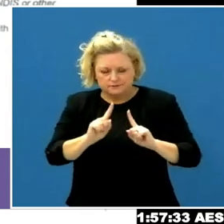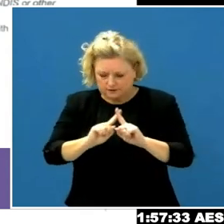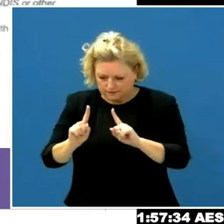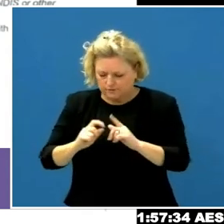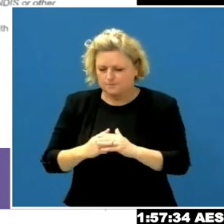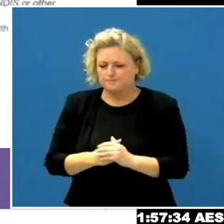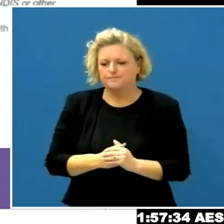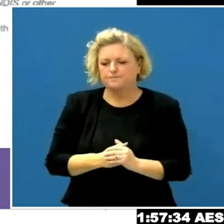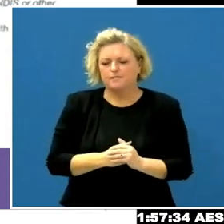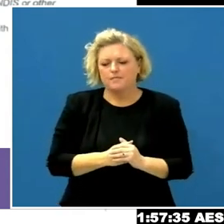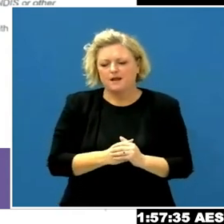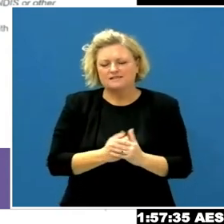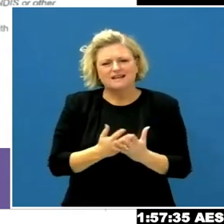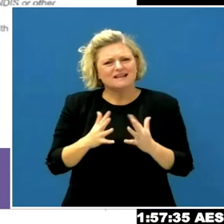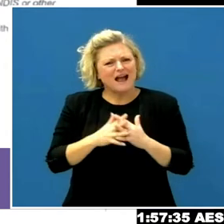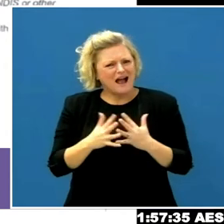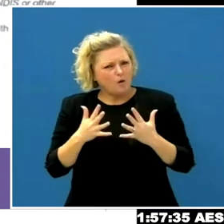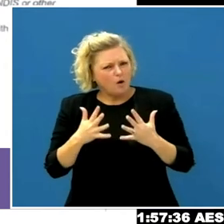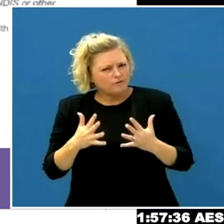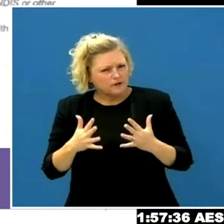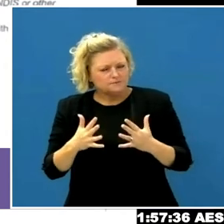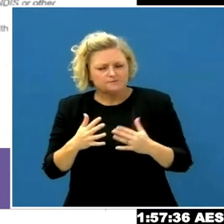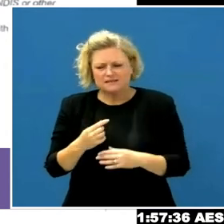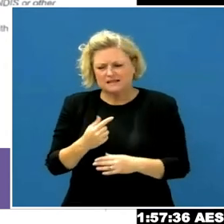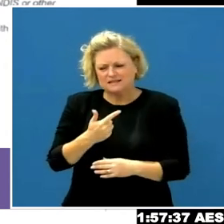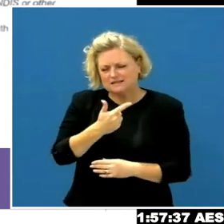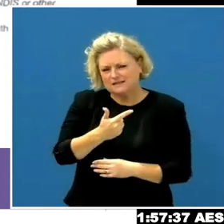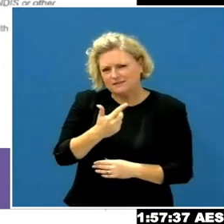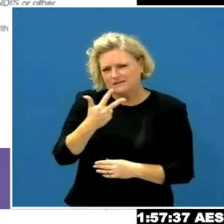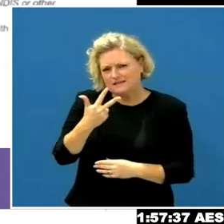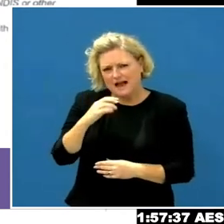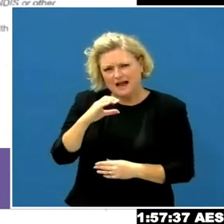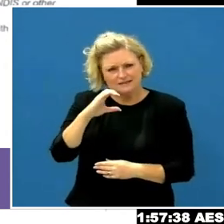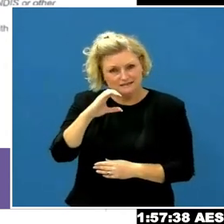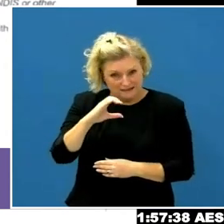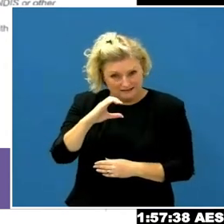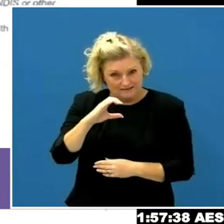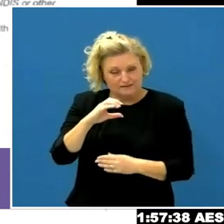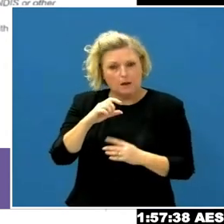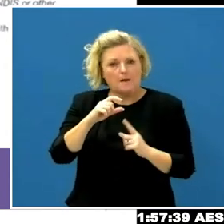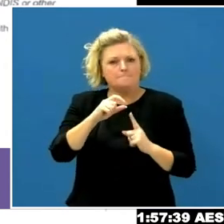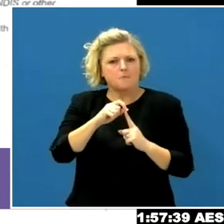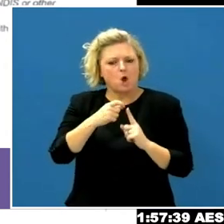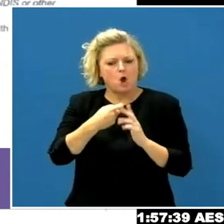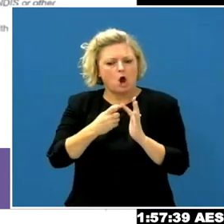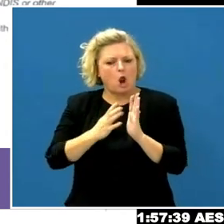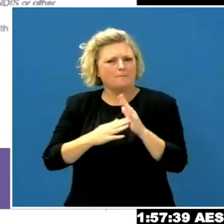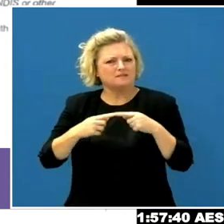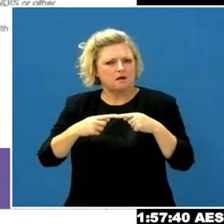requested, 78 cents per kilometre up to 15 kilometres travel, price/quote to be invoiced